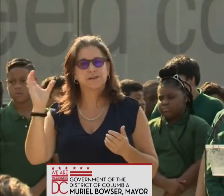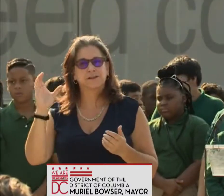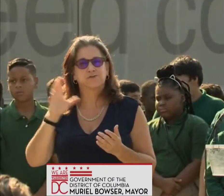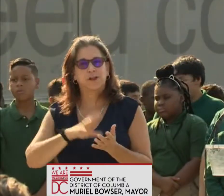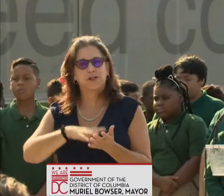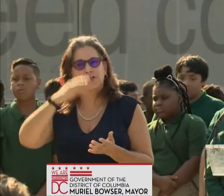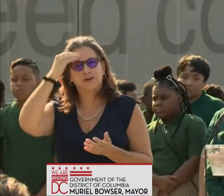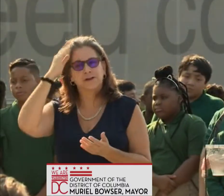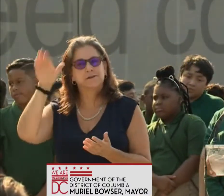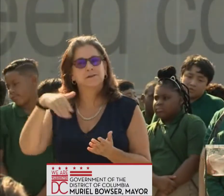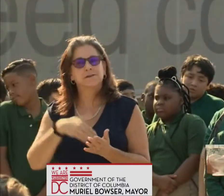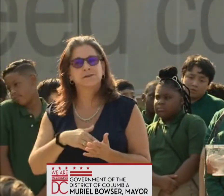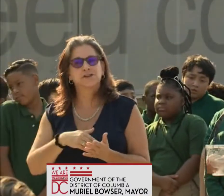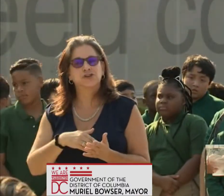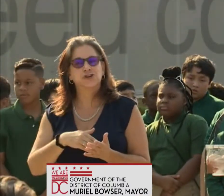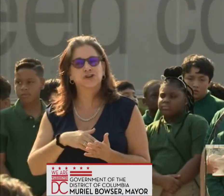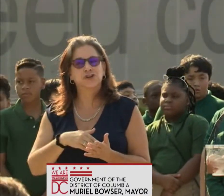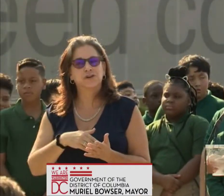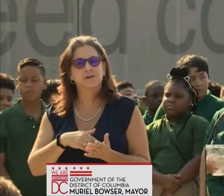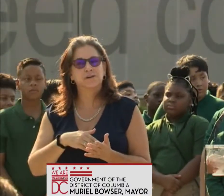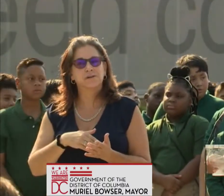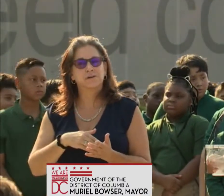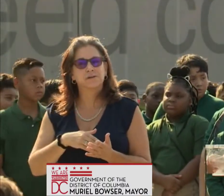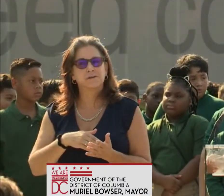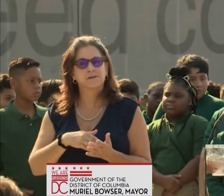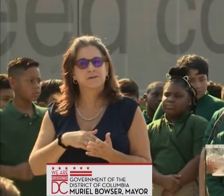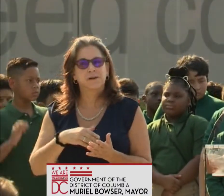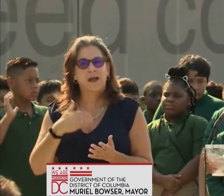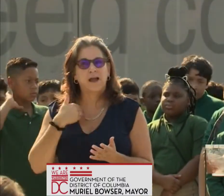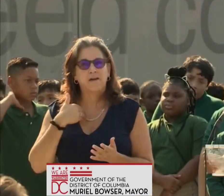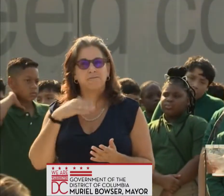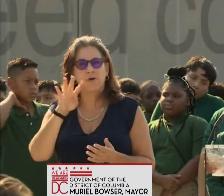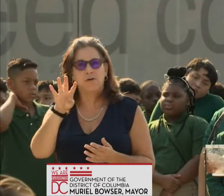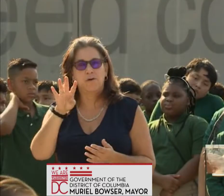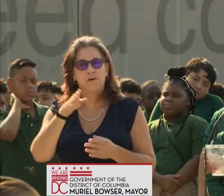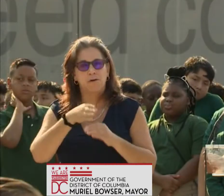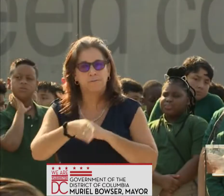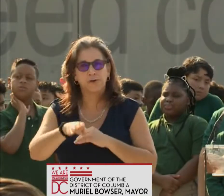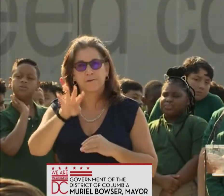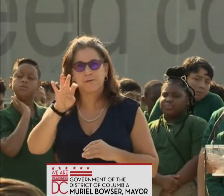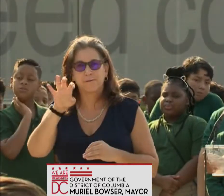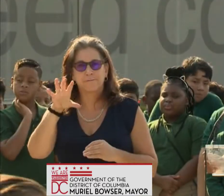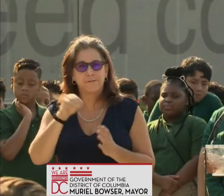in addition to the school the facility also houses a community swimming pool a